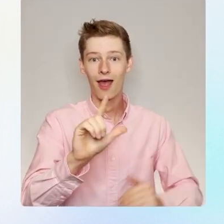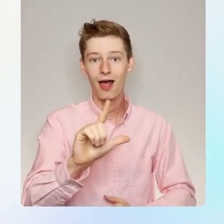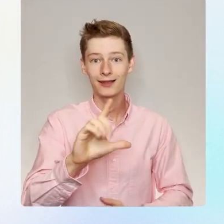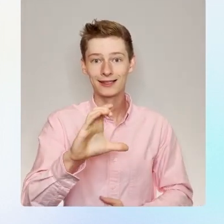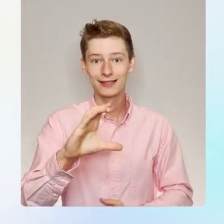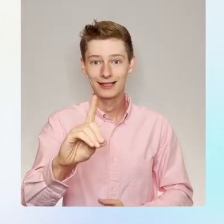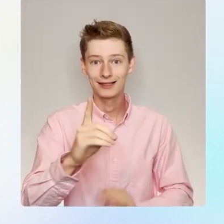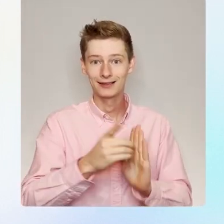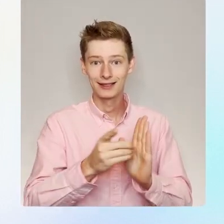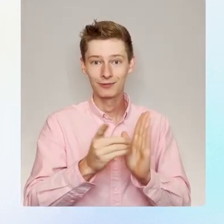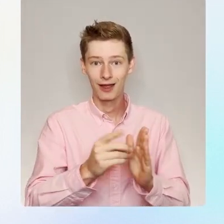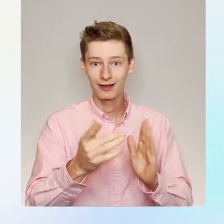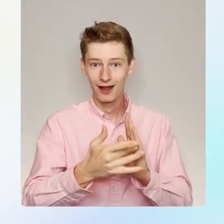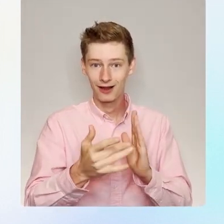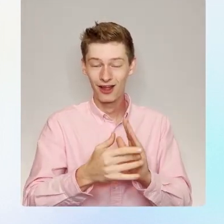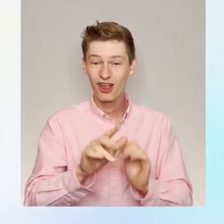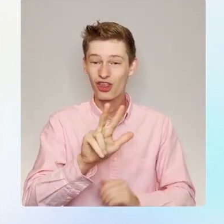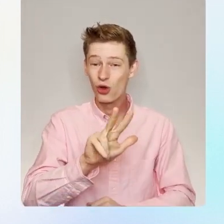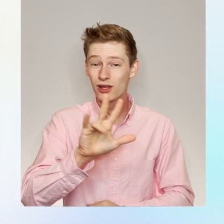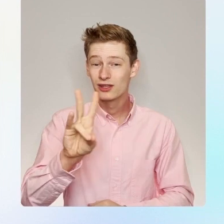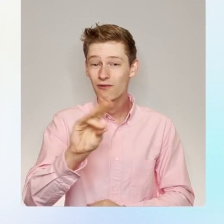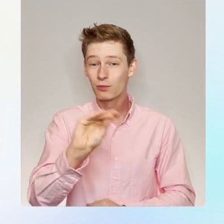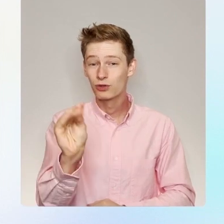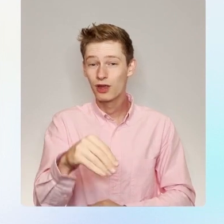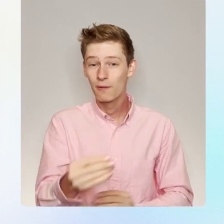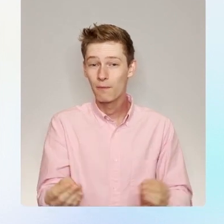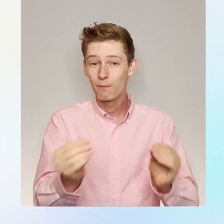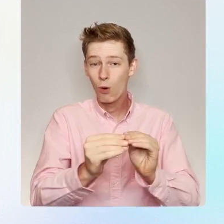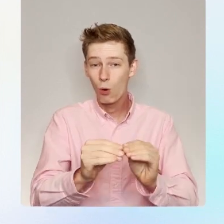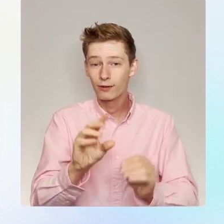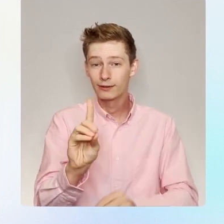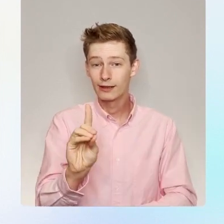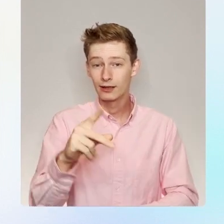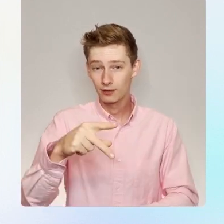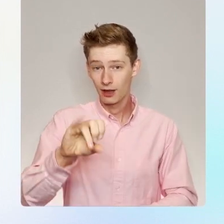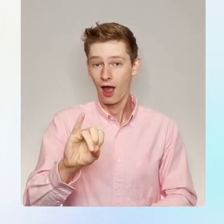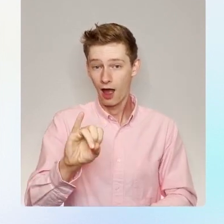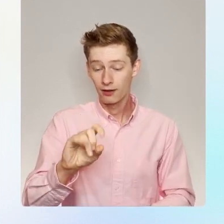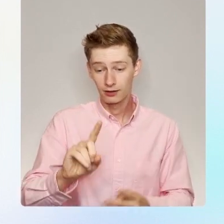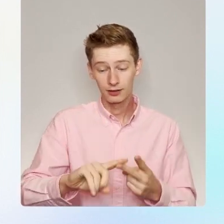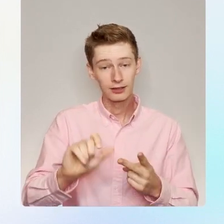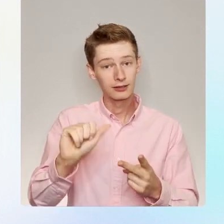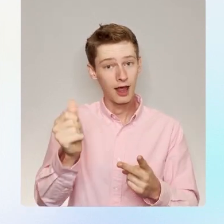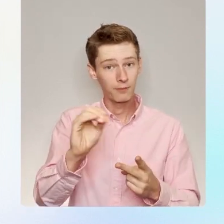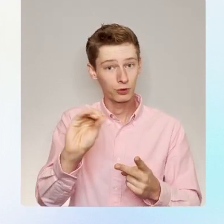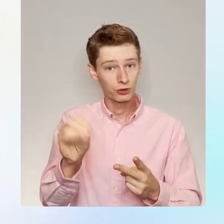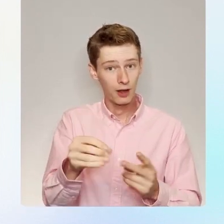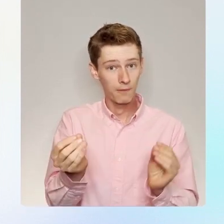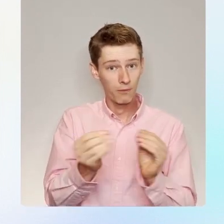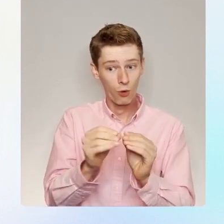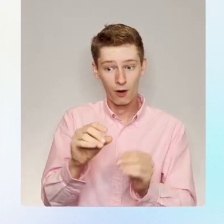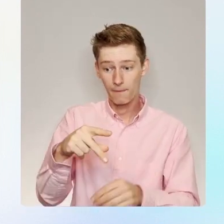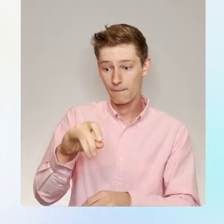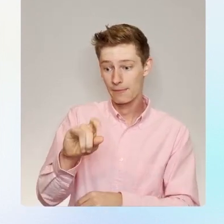which provides 37% greater pixels-per-inch, 10% greater pixels-per-degree,